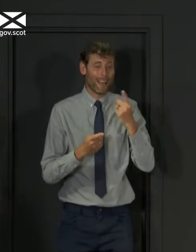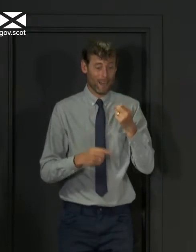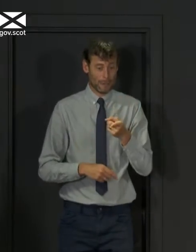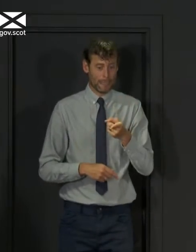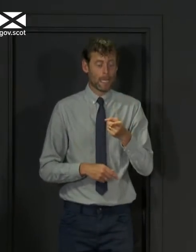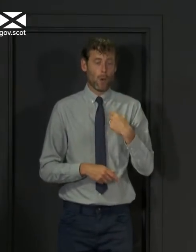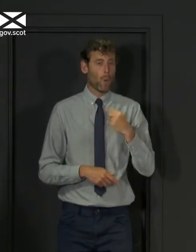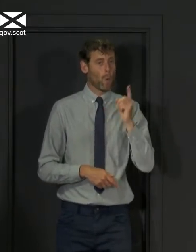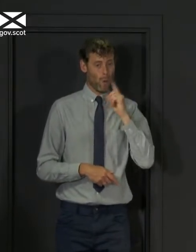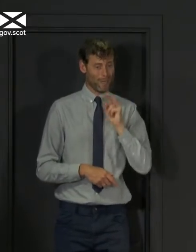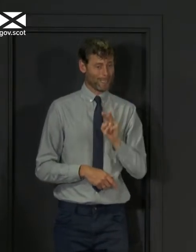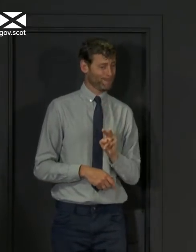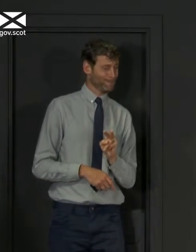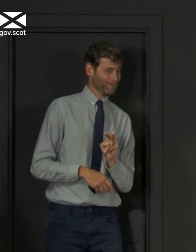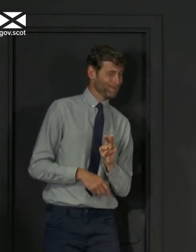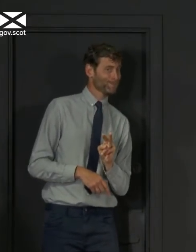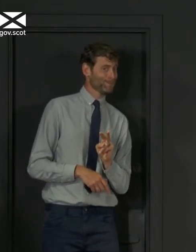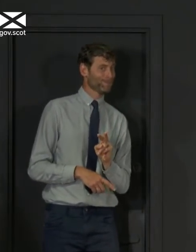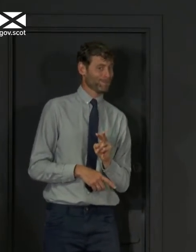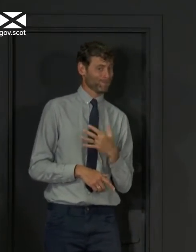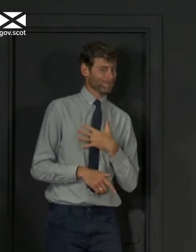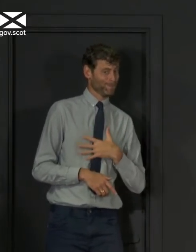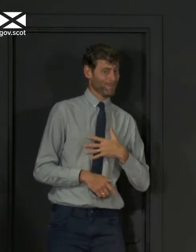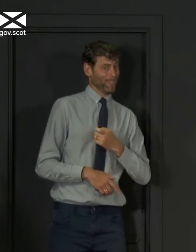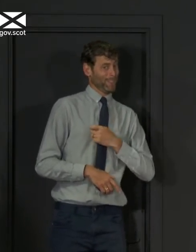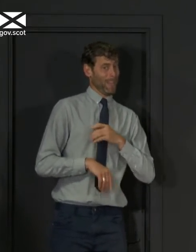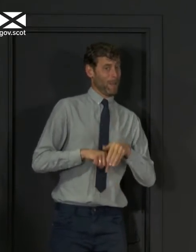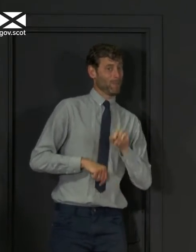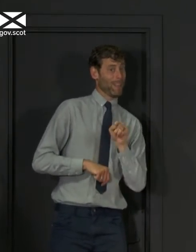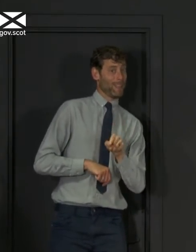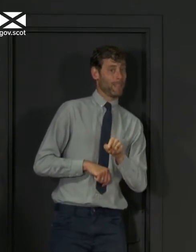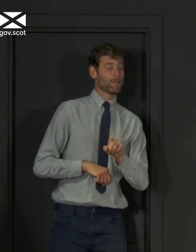of these things. But equally, and this is what makes me more positive, I know if we